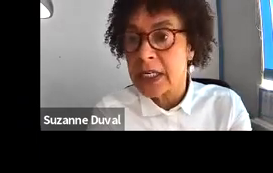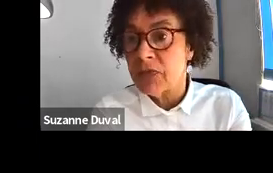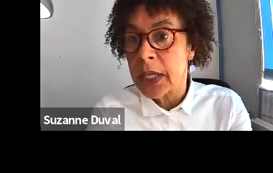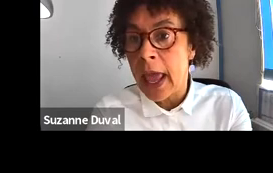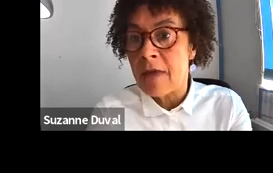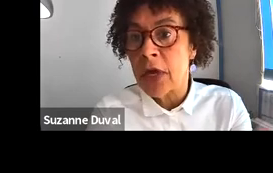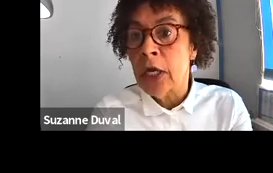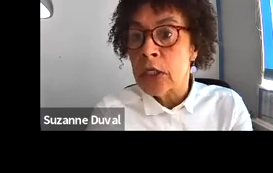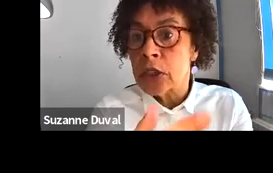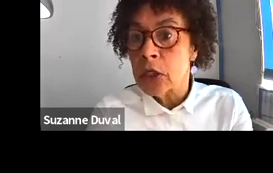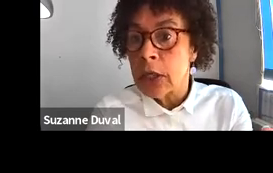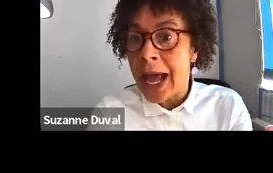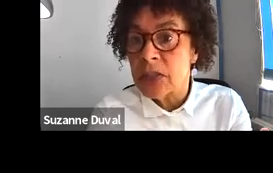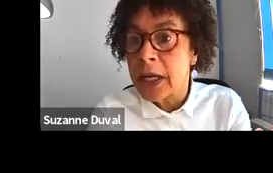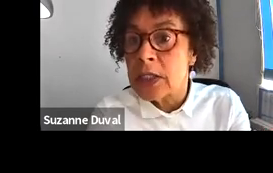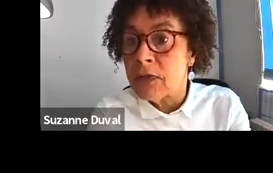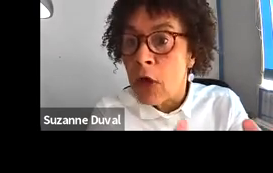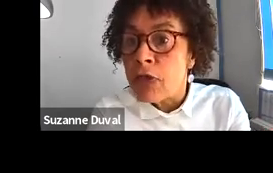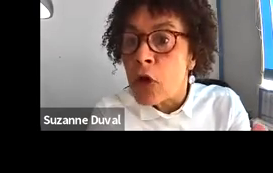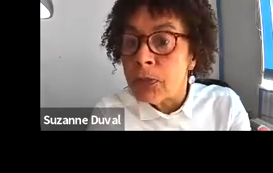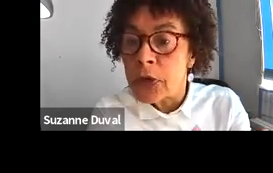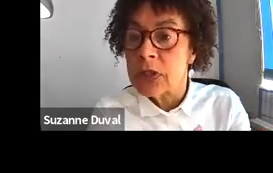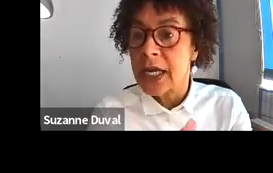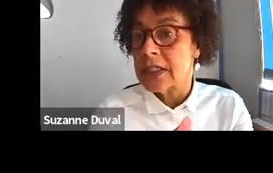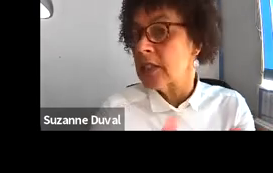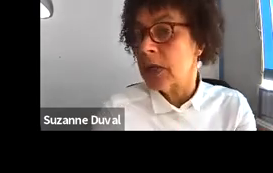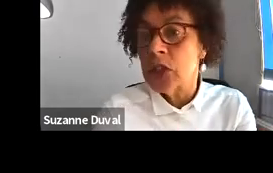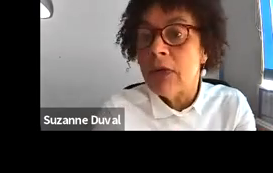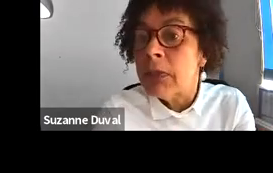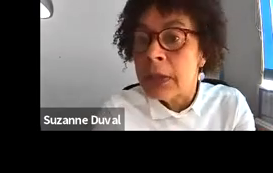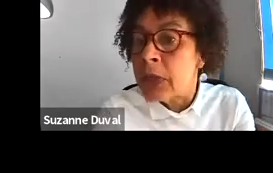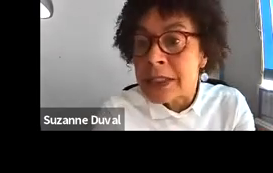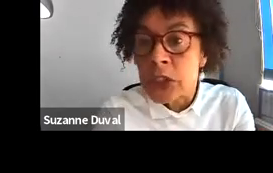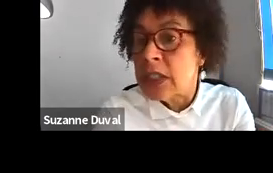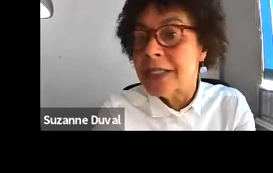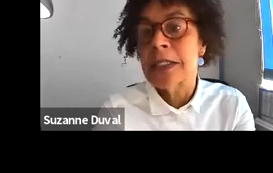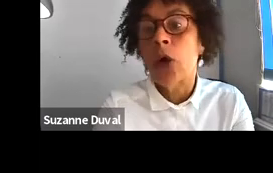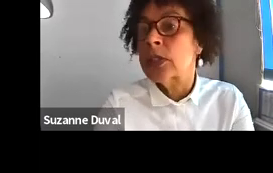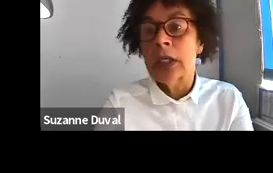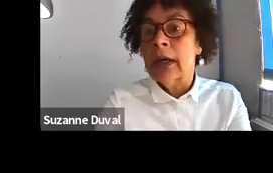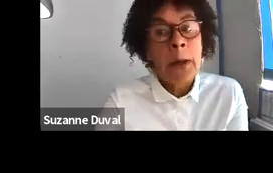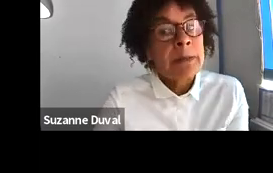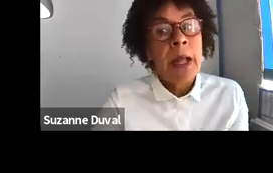Anne Mears-Rees: And that, in some ways, our services are quite rigid in the way that they view.